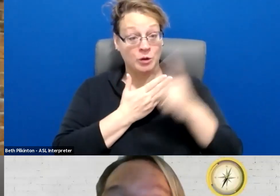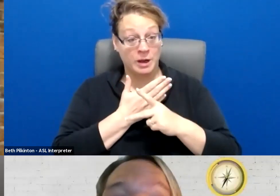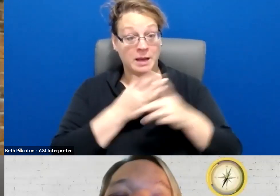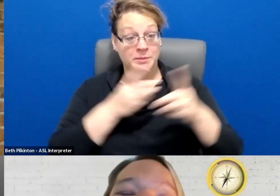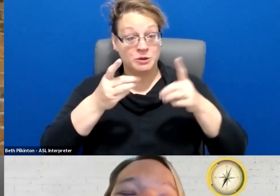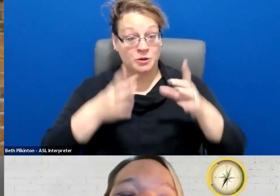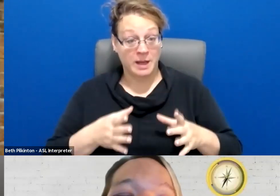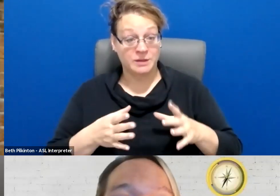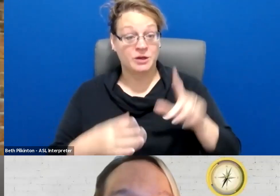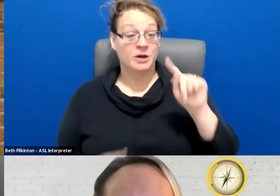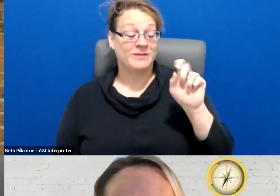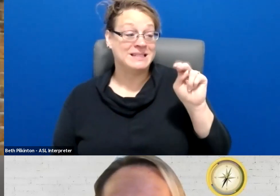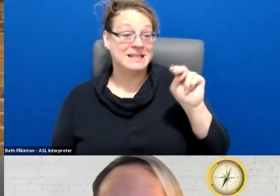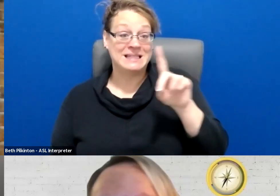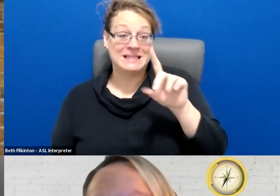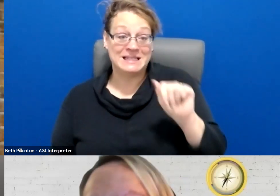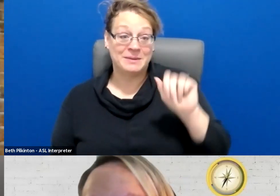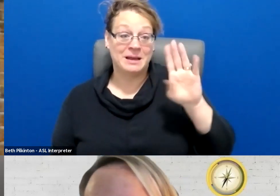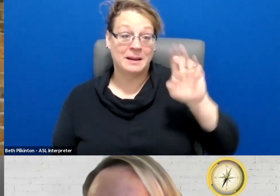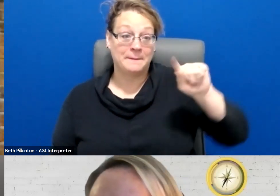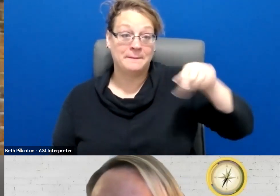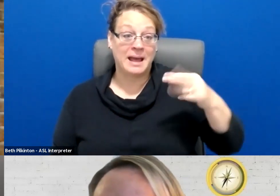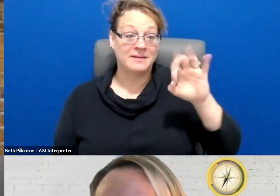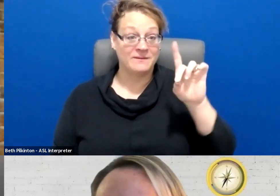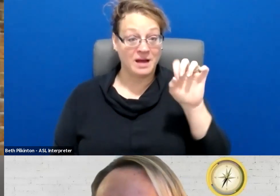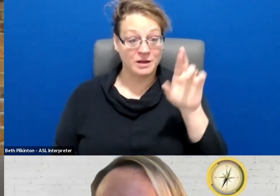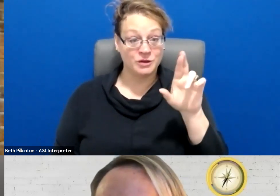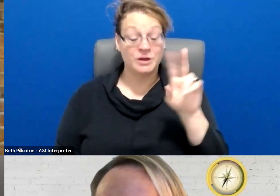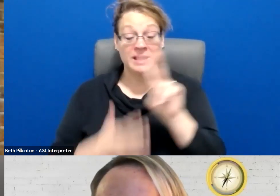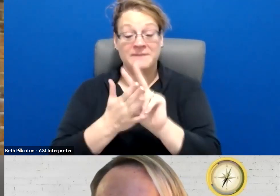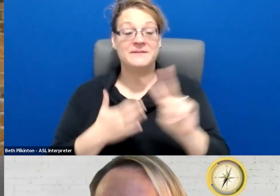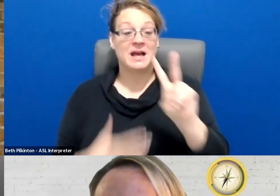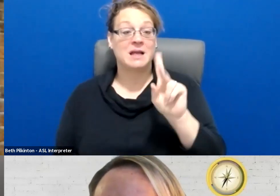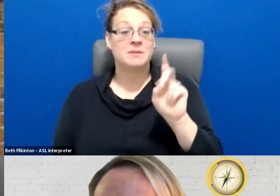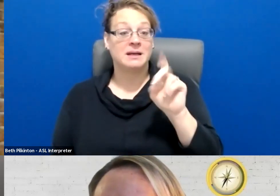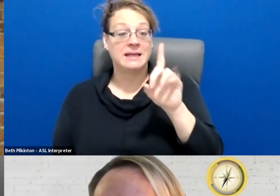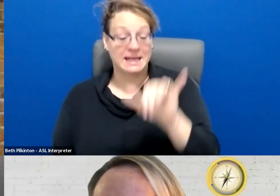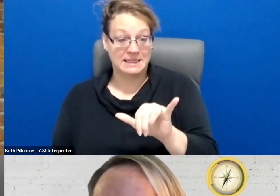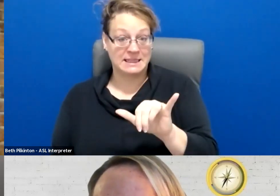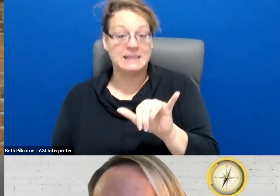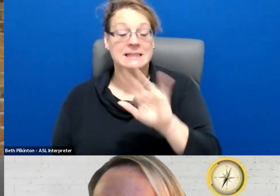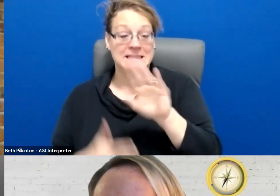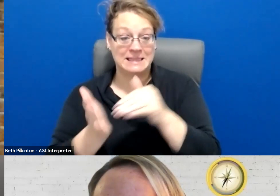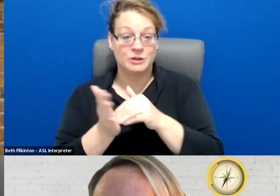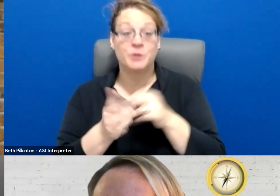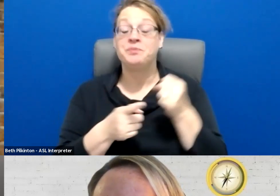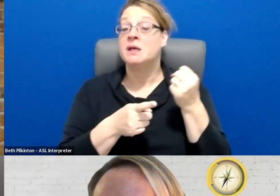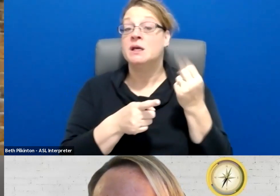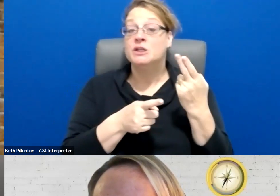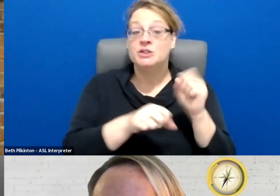Second, I want to introduce Megan Hart.